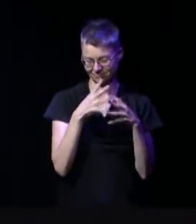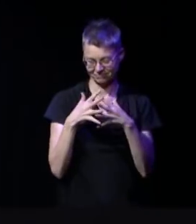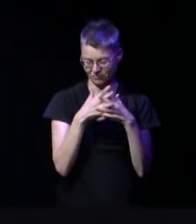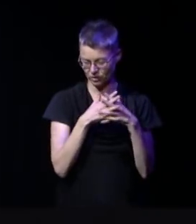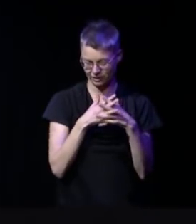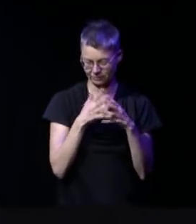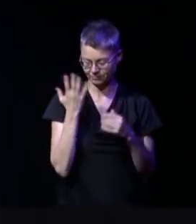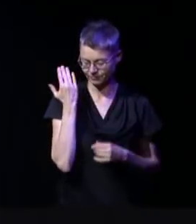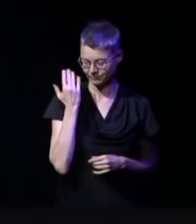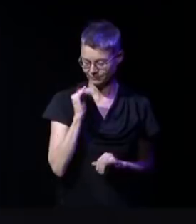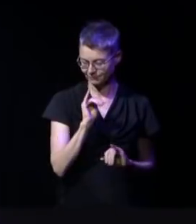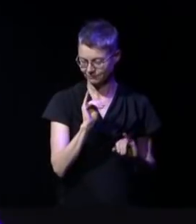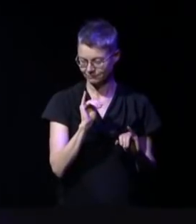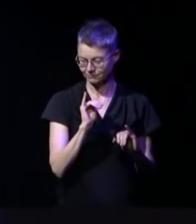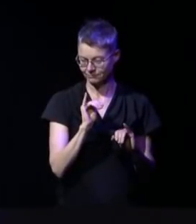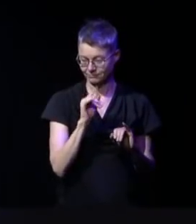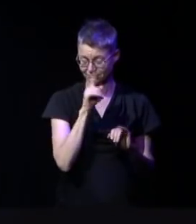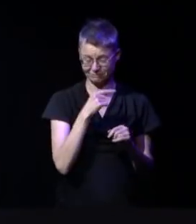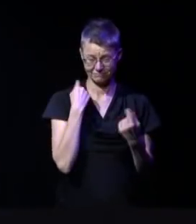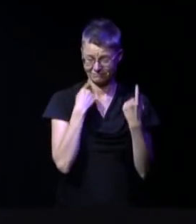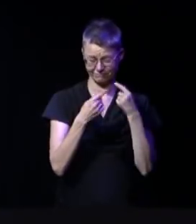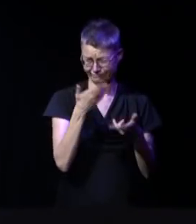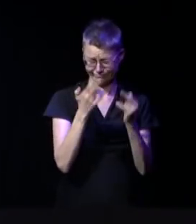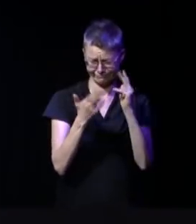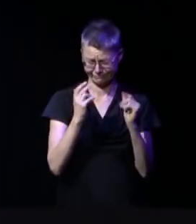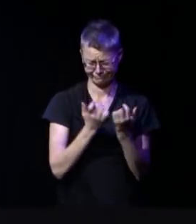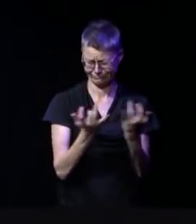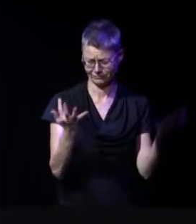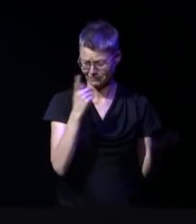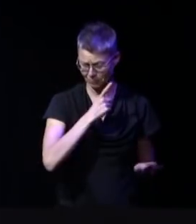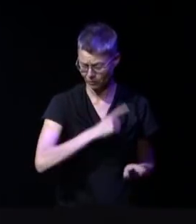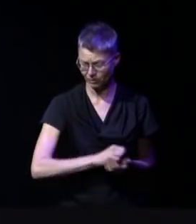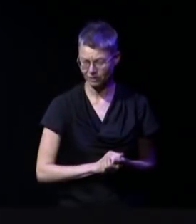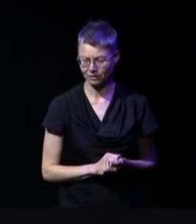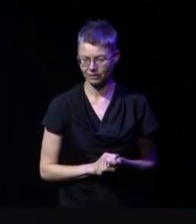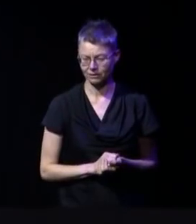with multiple mass shootings and so on, and so there's a kind